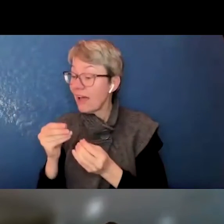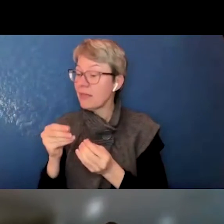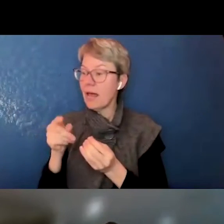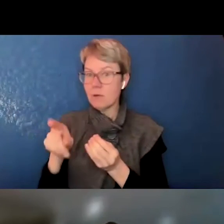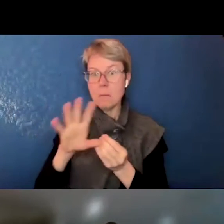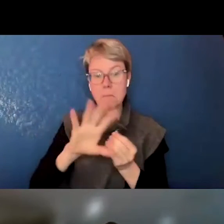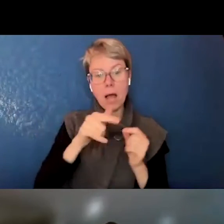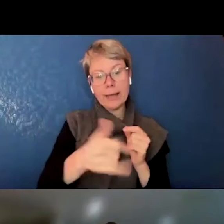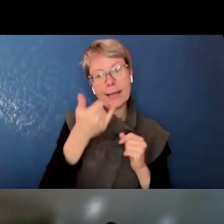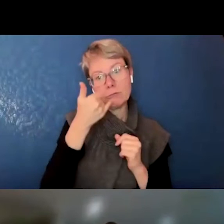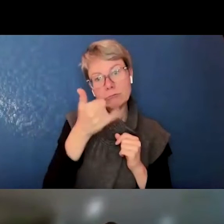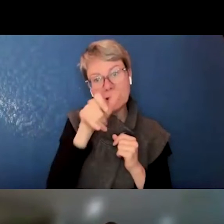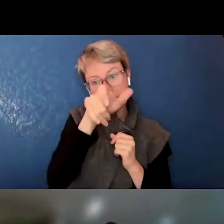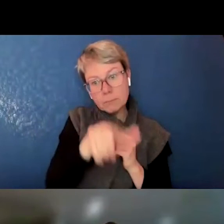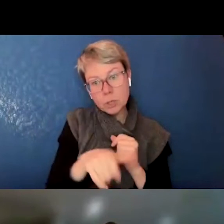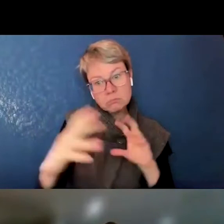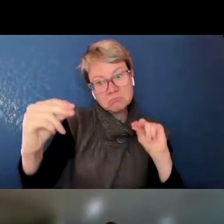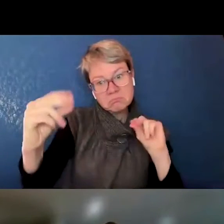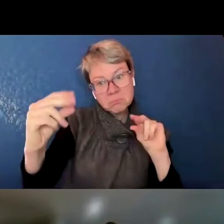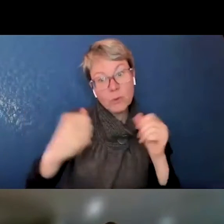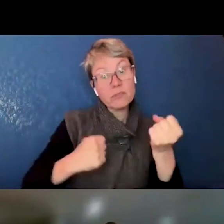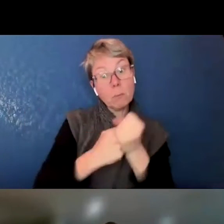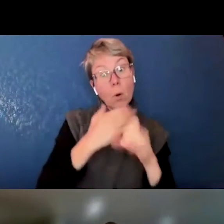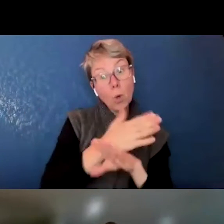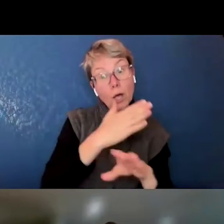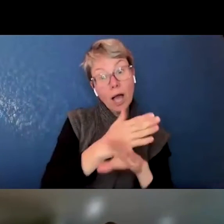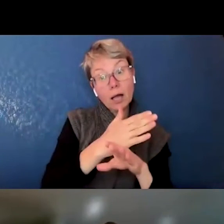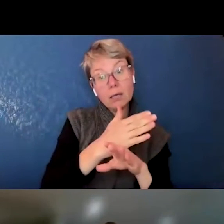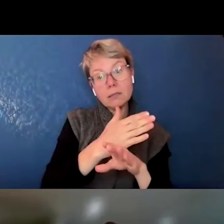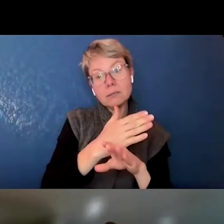Communications with um his support workers he was in the care of the minister so he lived in a care